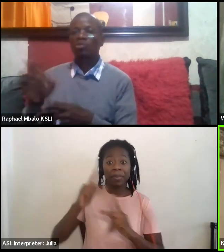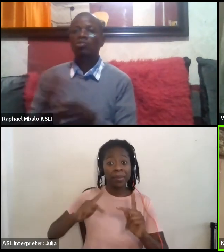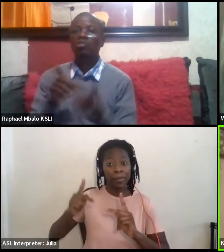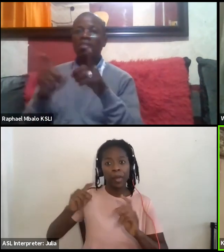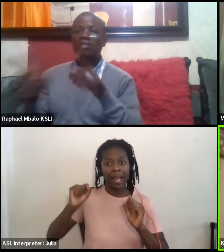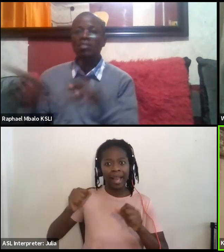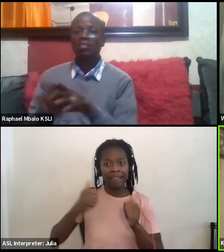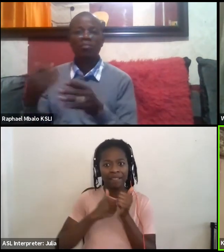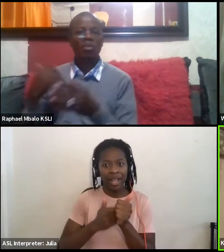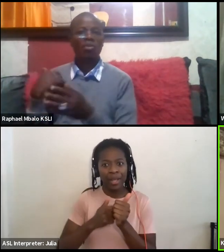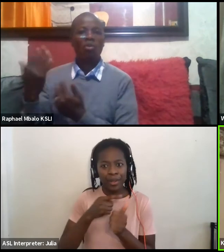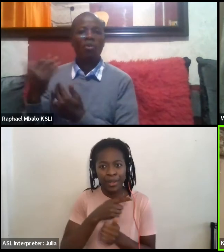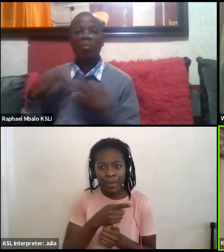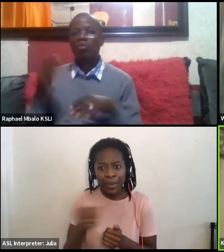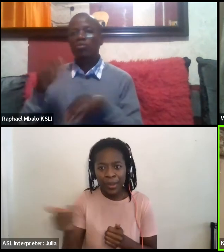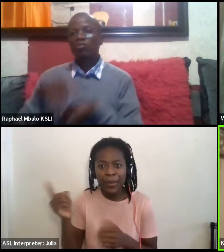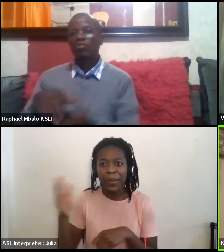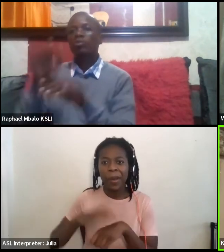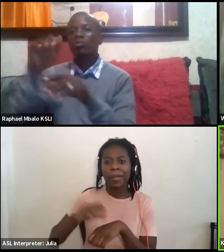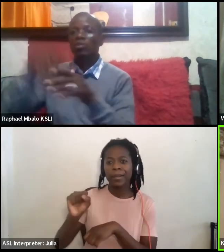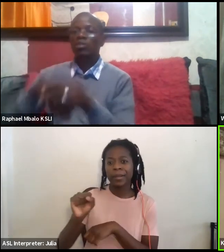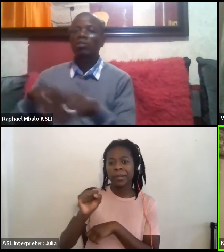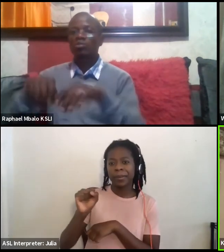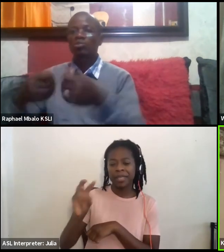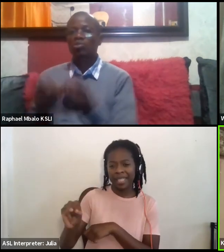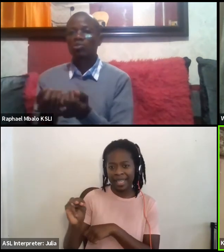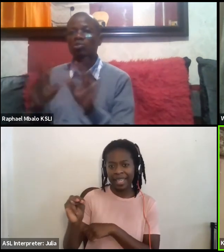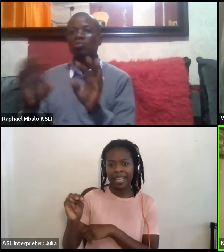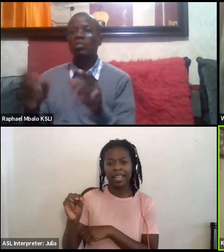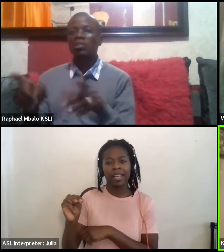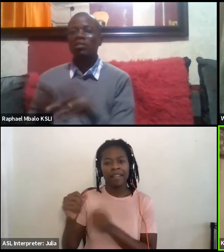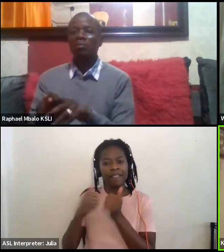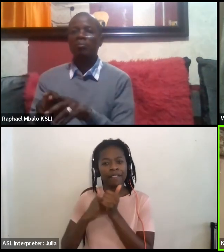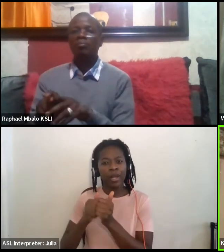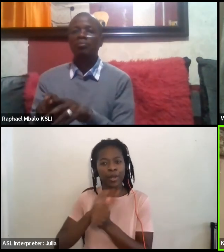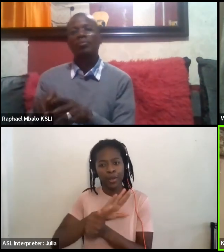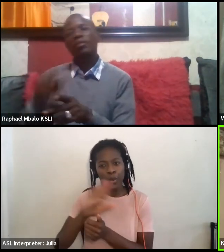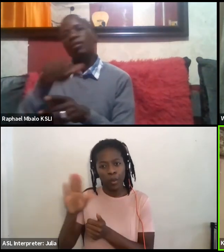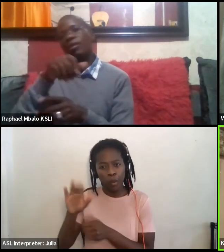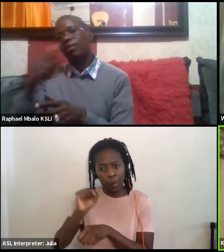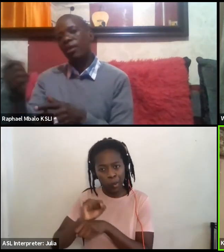on your social media and keep abreast of your work as we move forward.